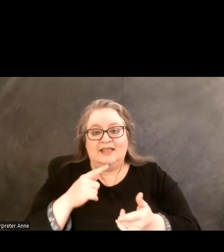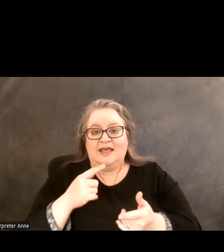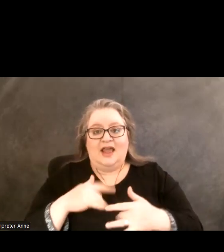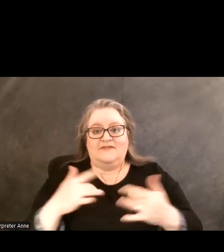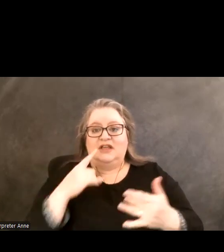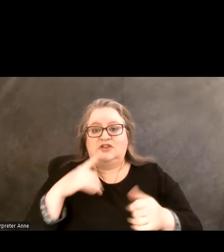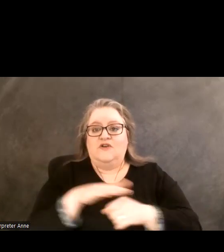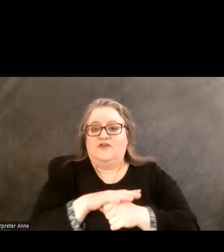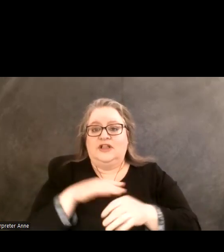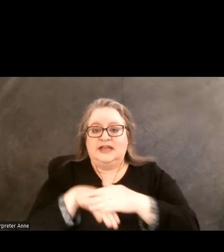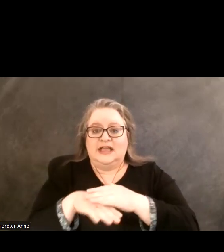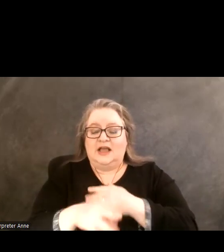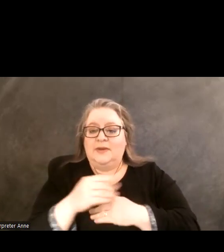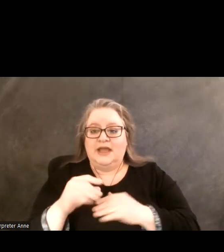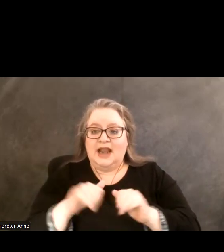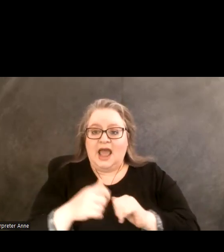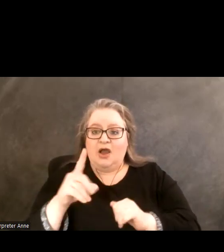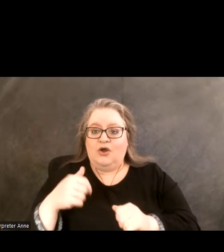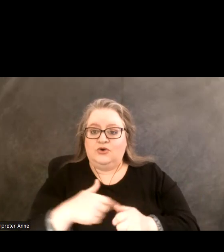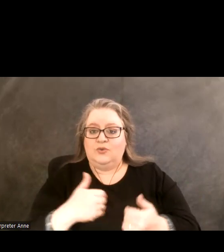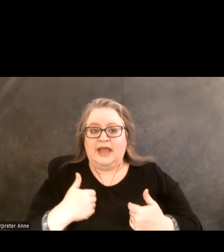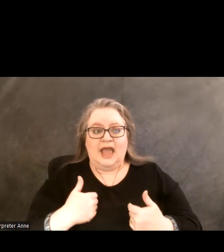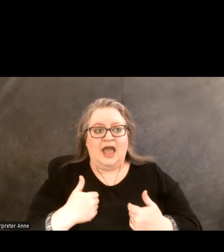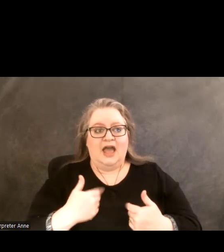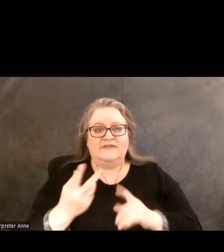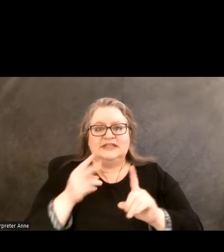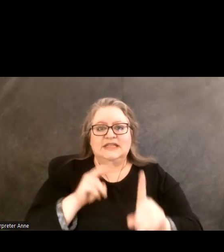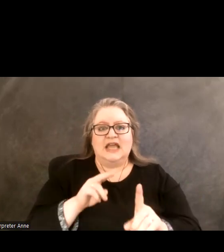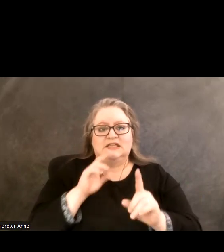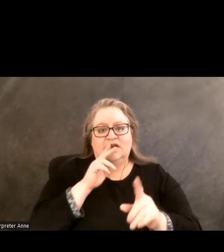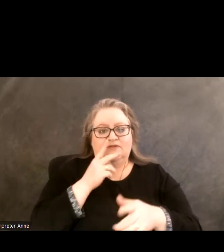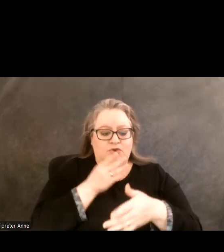and how do we hold a stance of humility, honesty while also